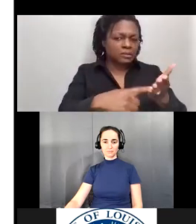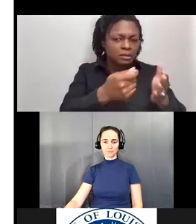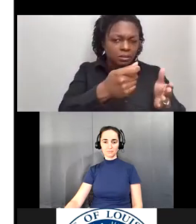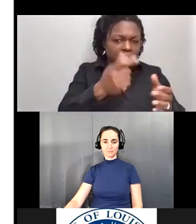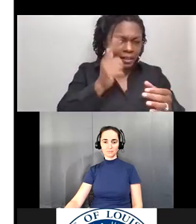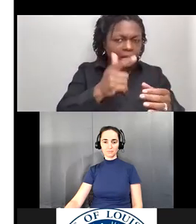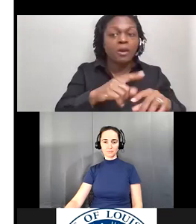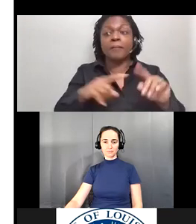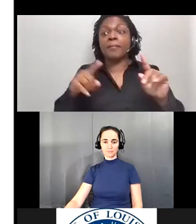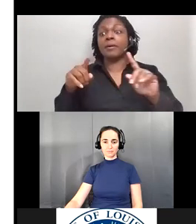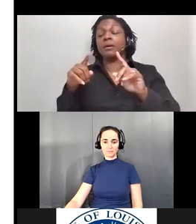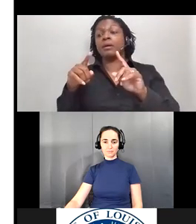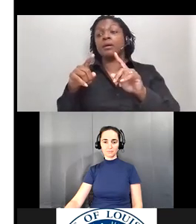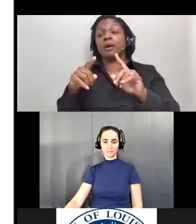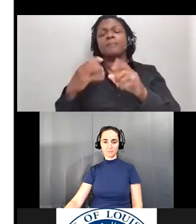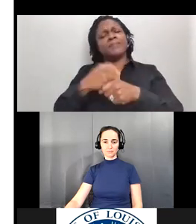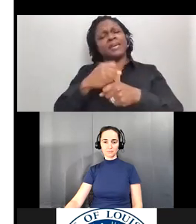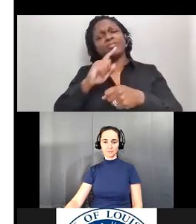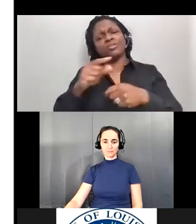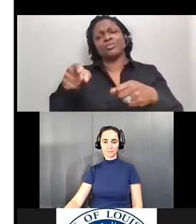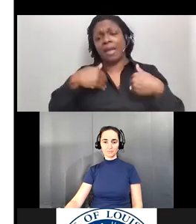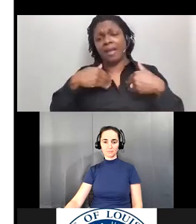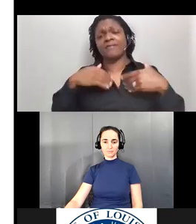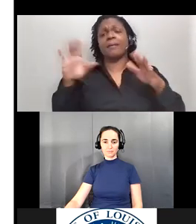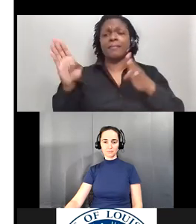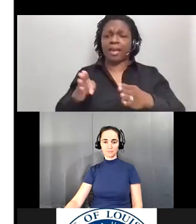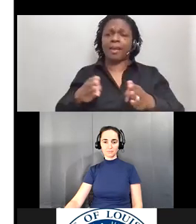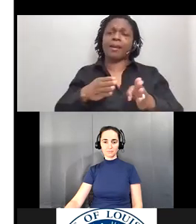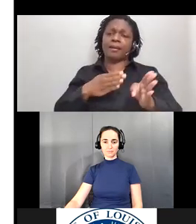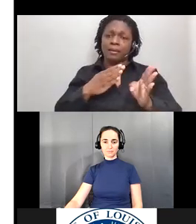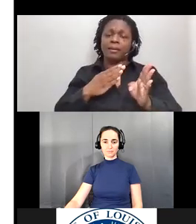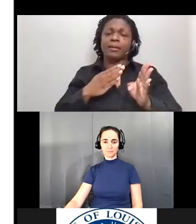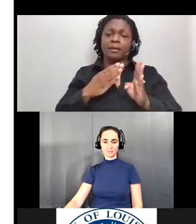make sure to have a game plan going forward that we're turning in information that we